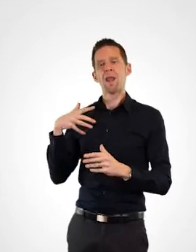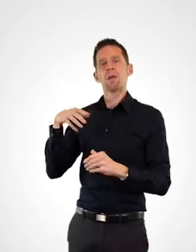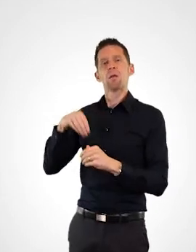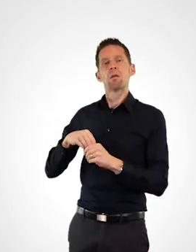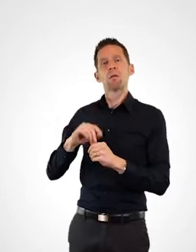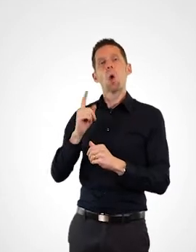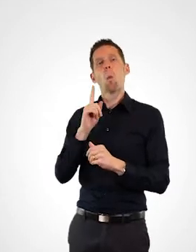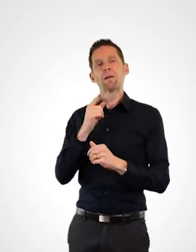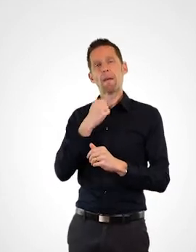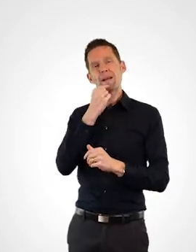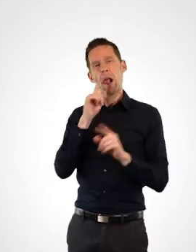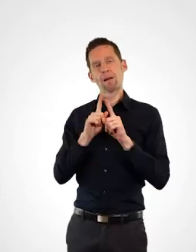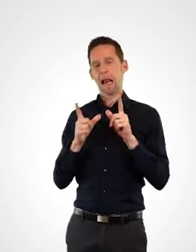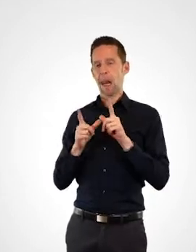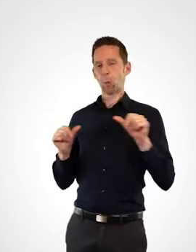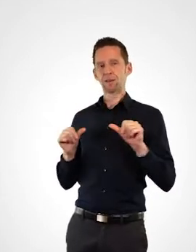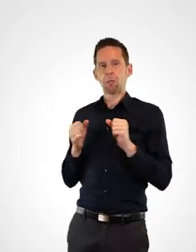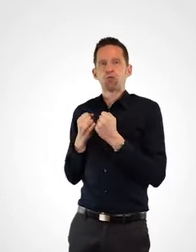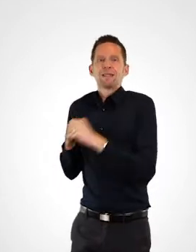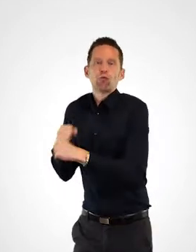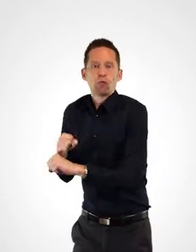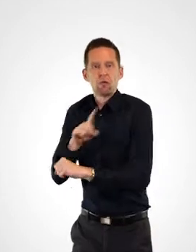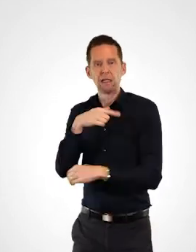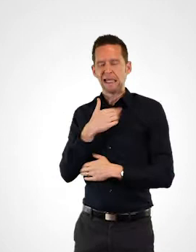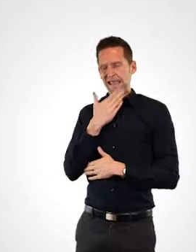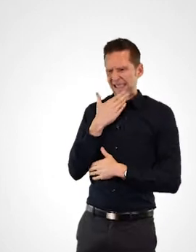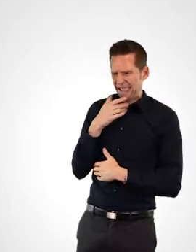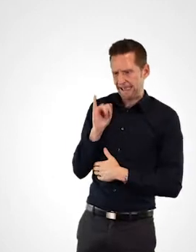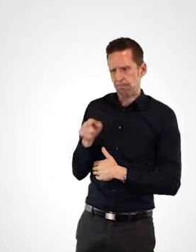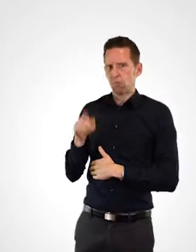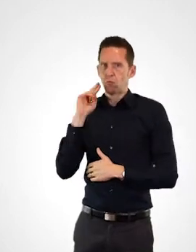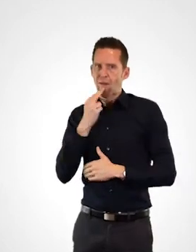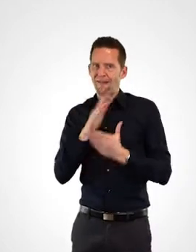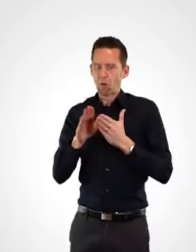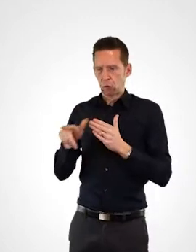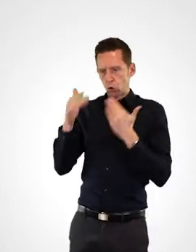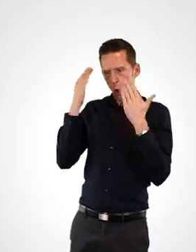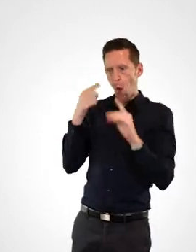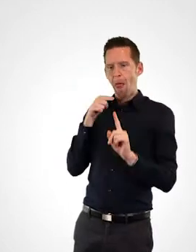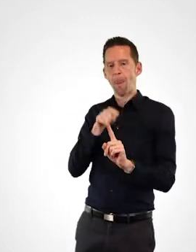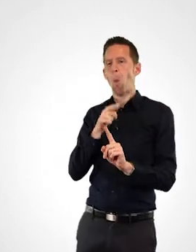in what we call linguistic overprotection. We think oh, the child does not know these words,